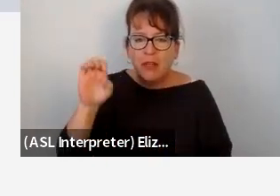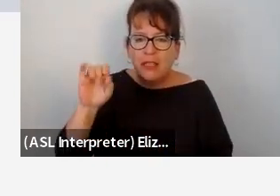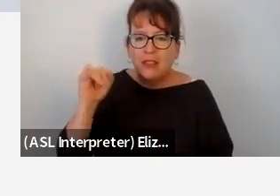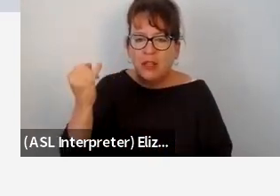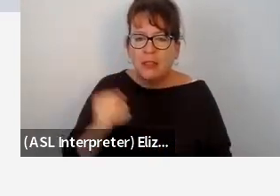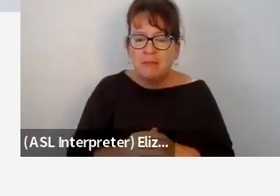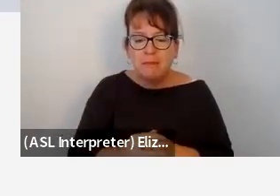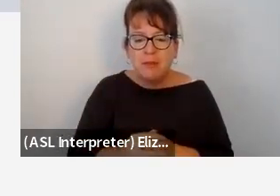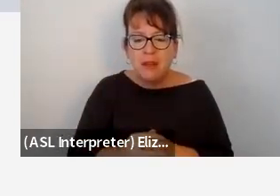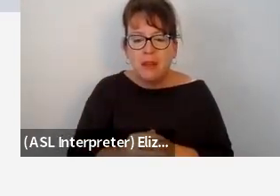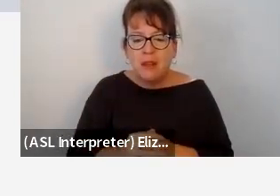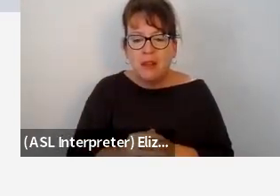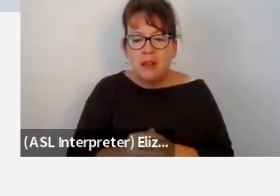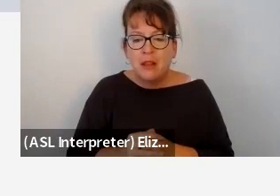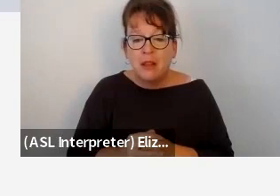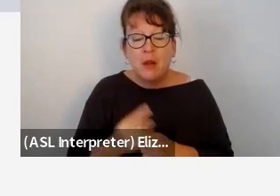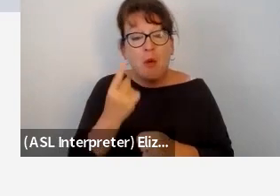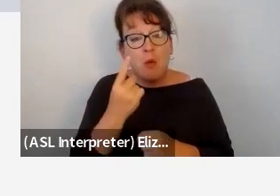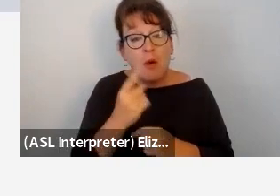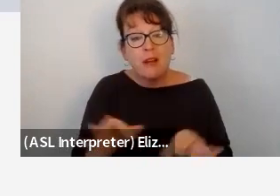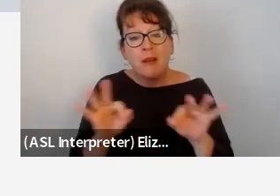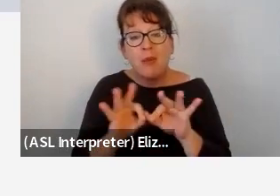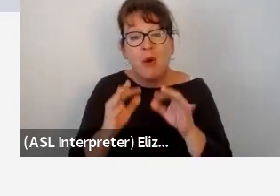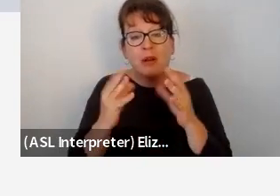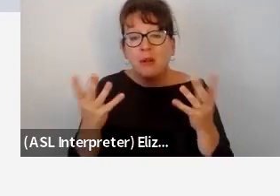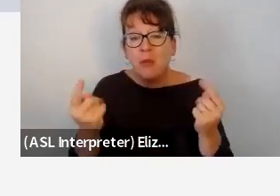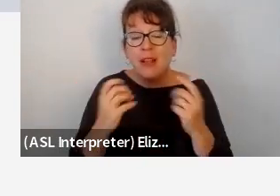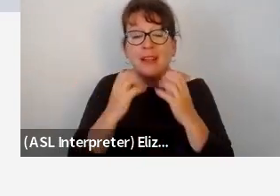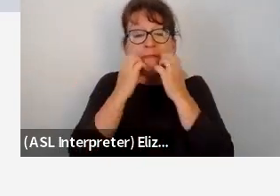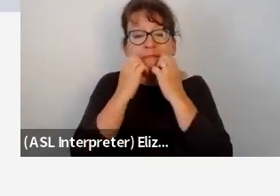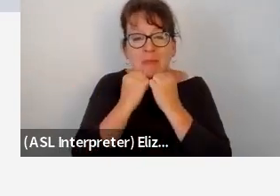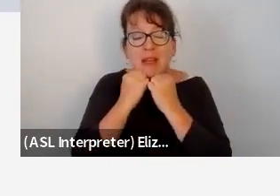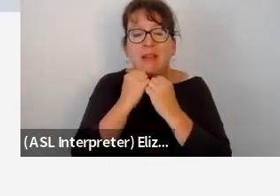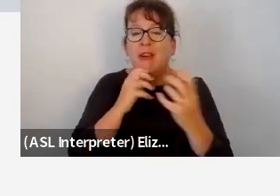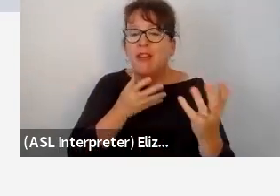of making some of this infrastructure publicly accessible.